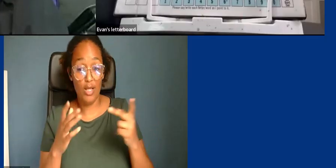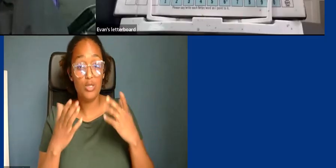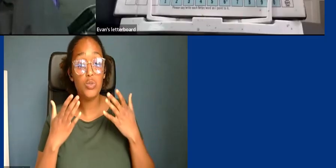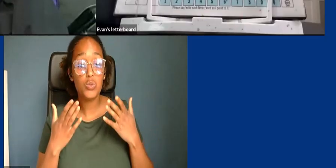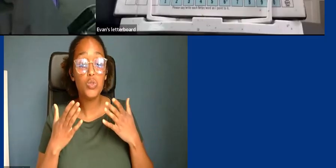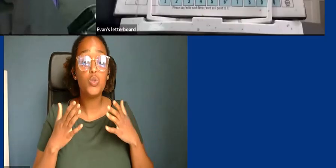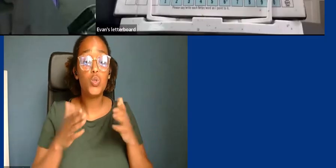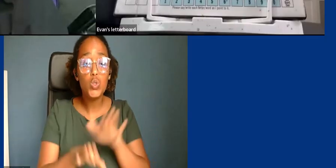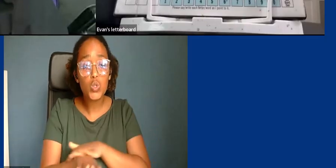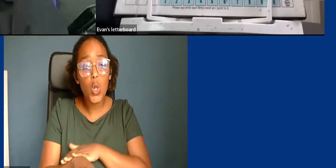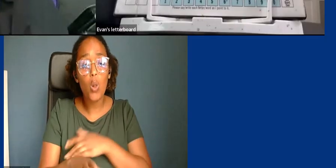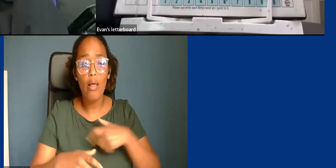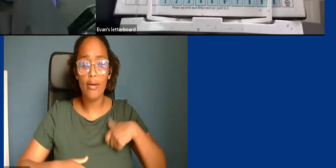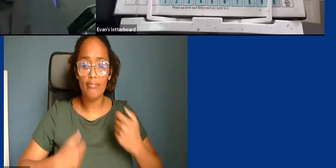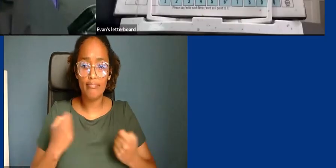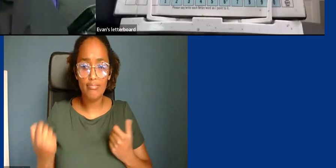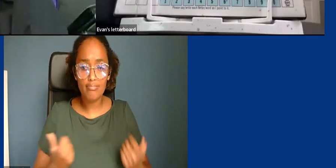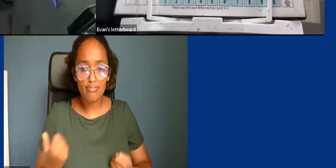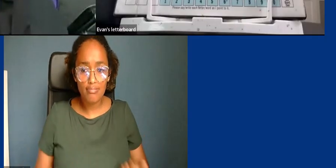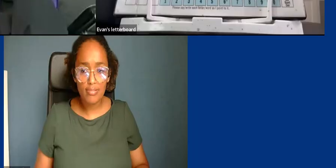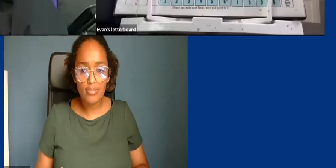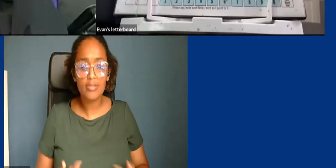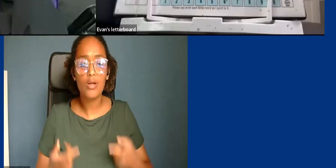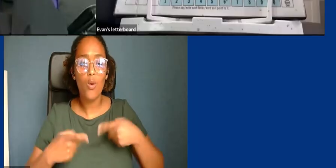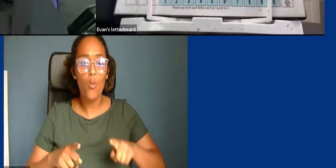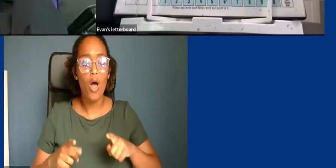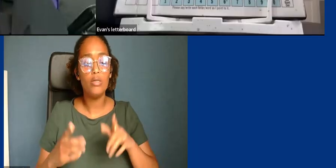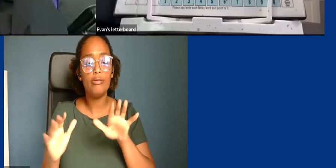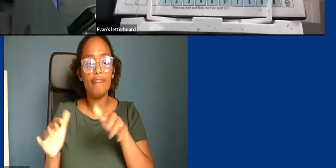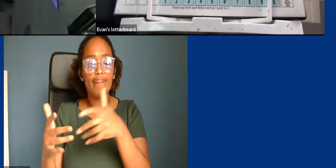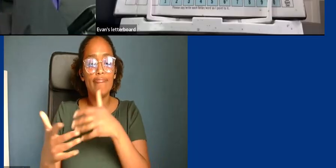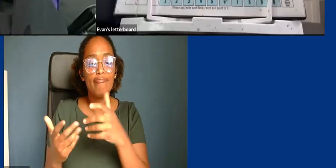home. she sees Florencia sitting outside of Gabby's